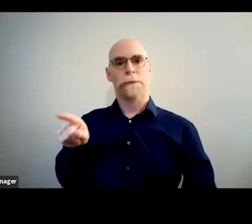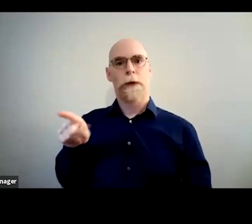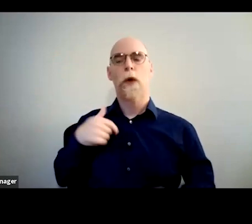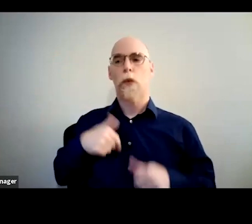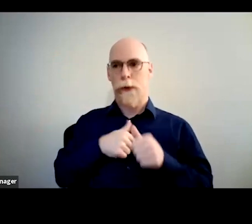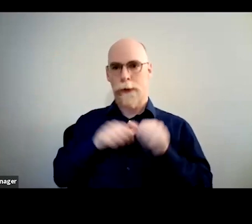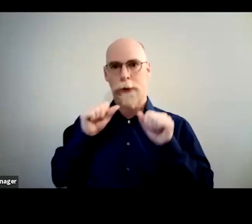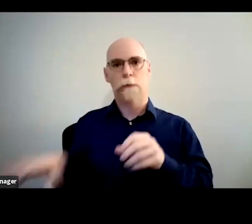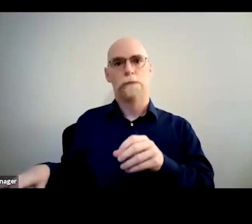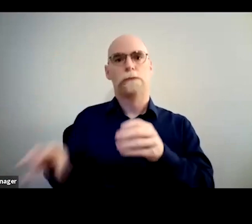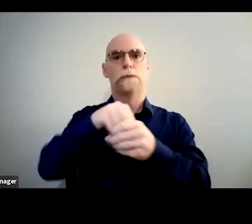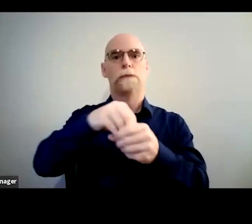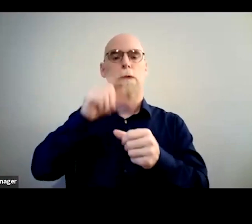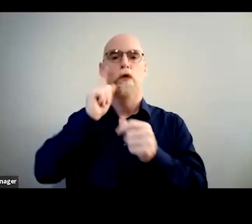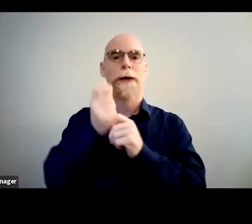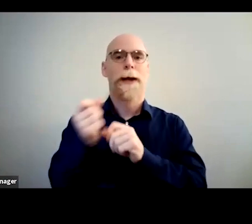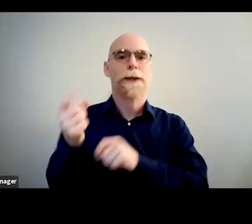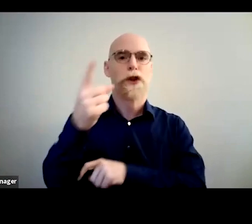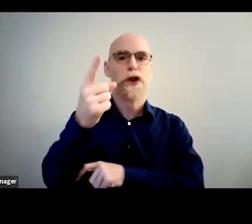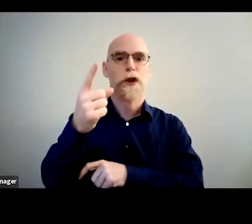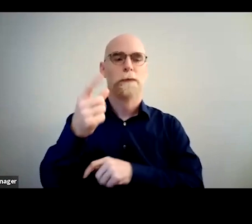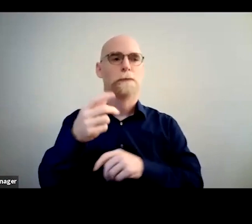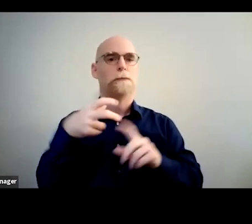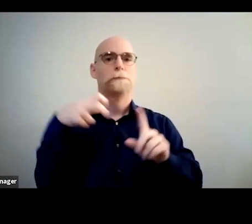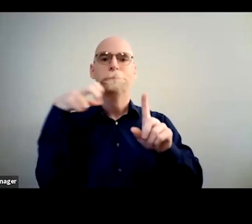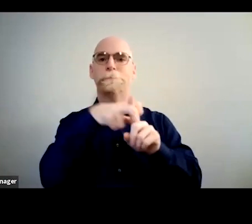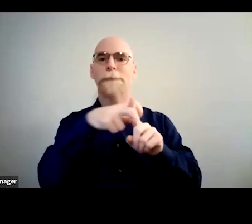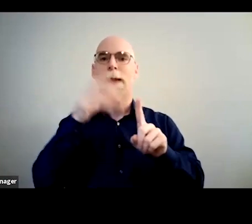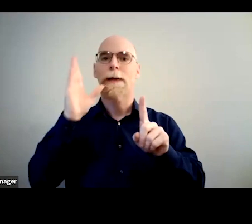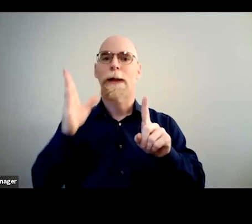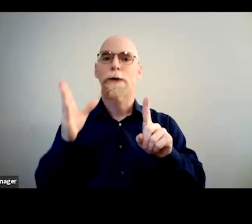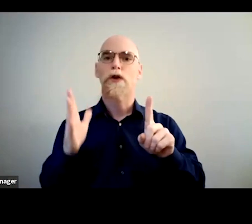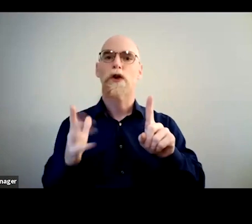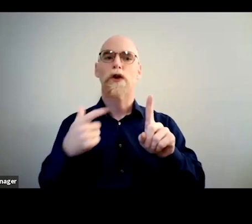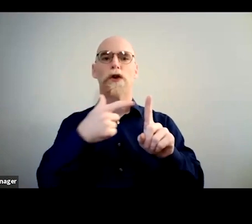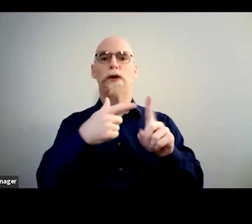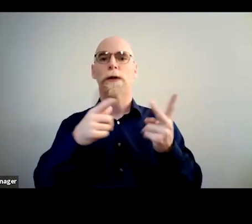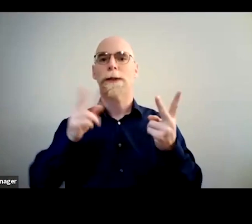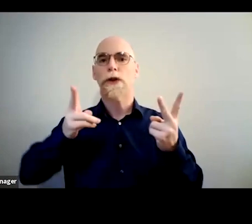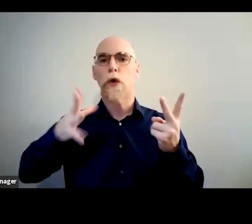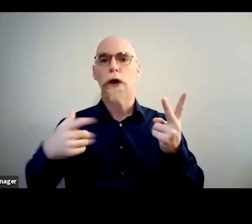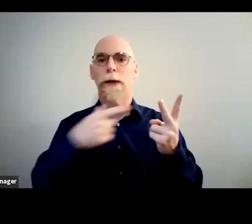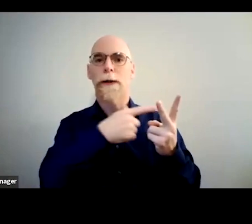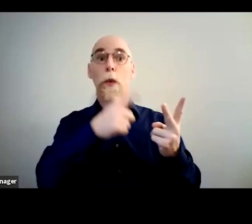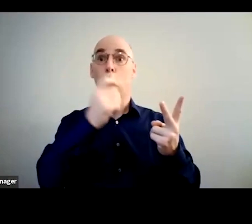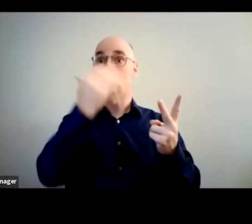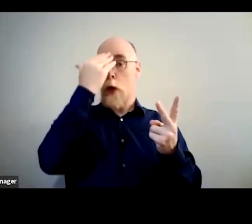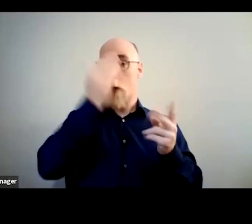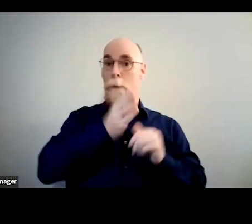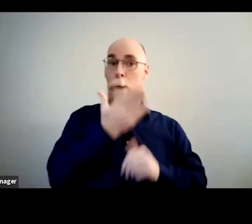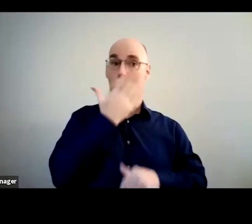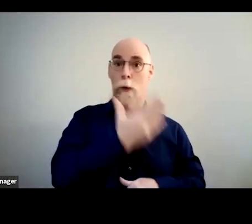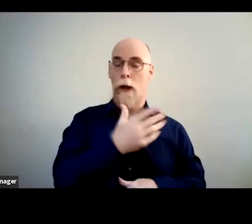lecturers or historians that can answer those questions about Baltimore that you have always